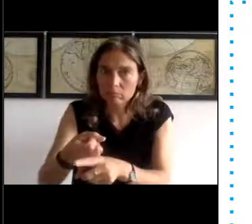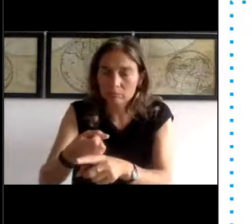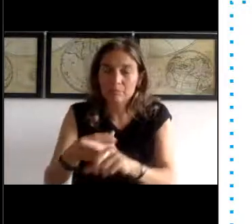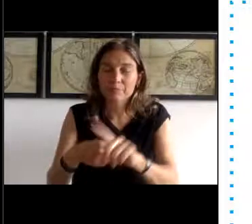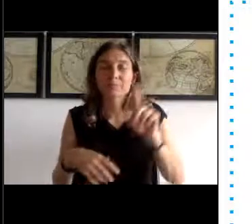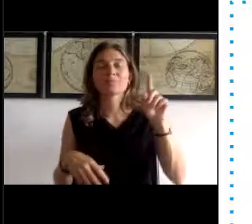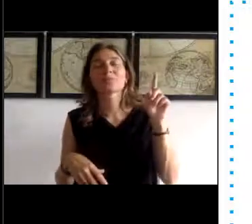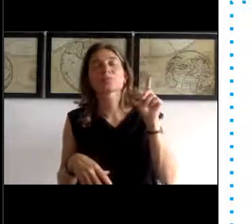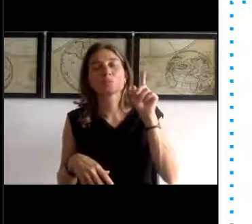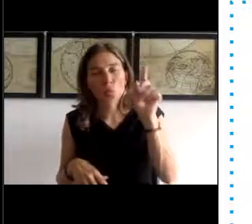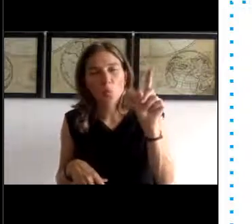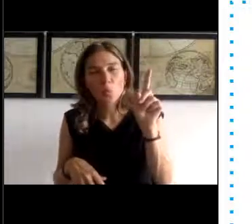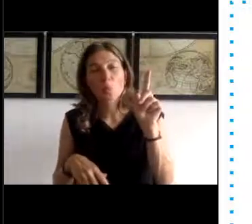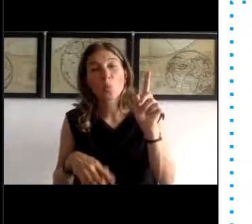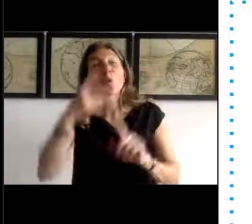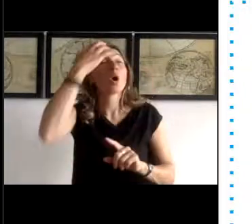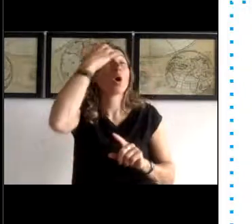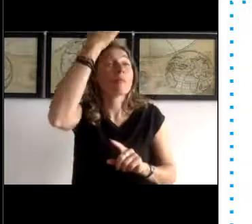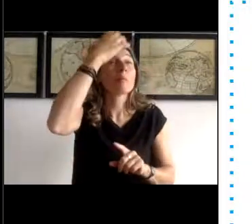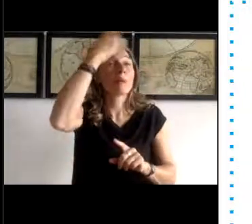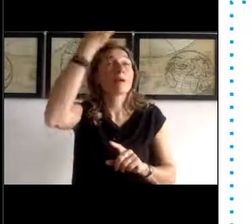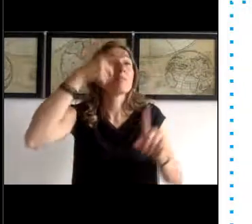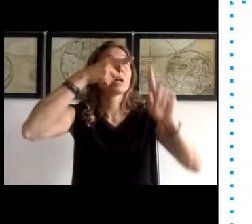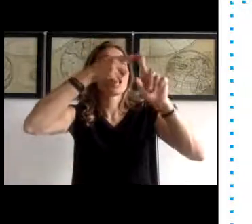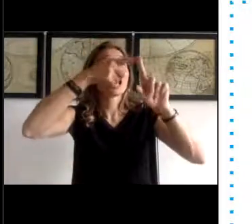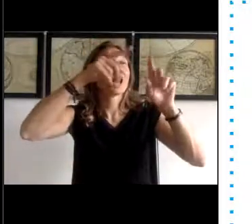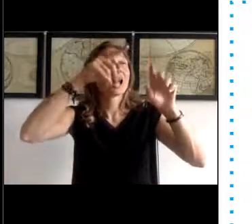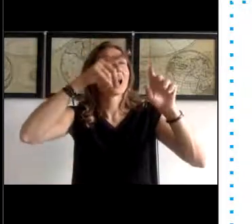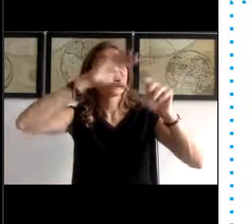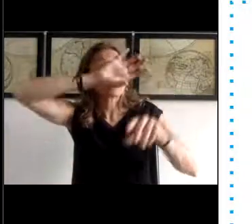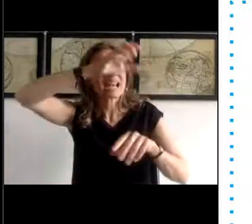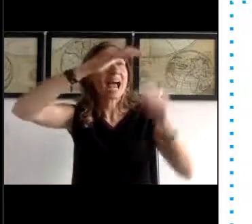it means we're also trying even in house, in the Commission,